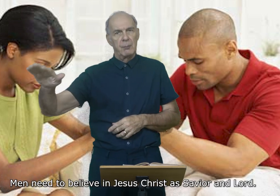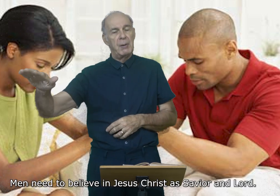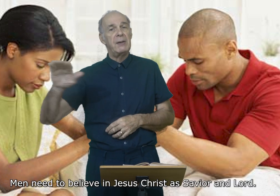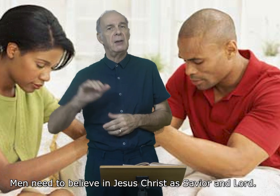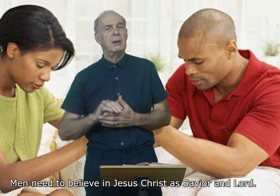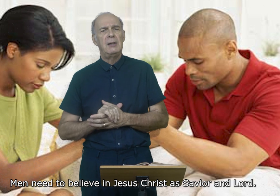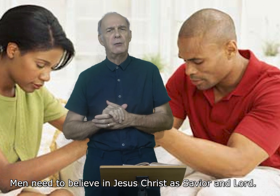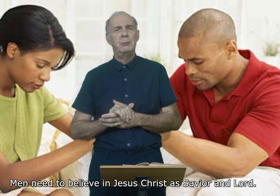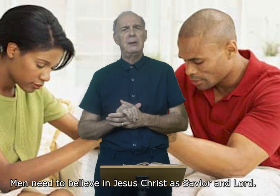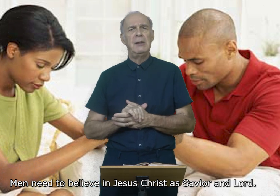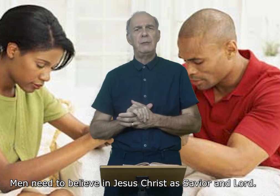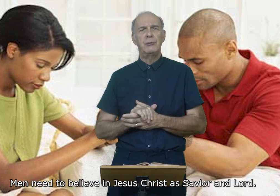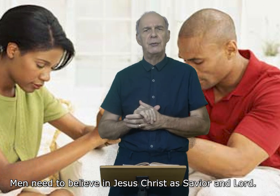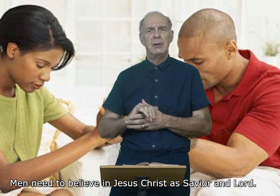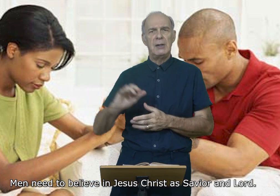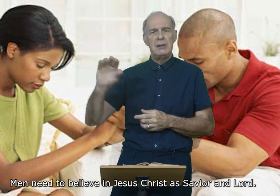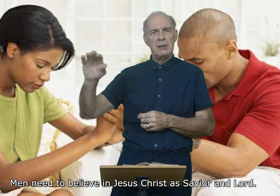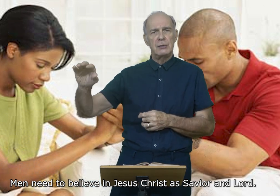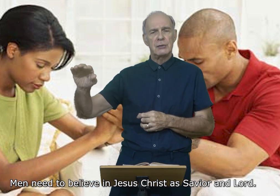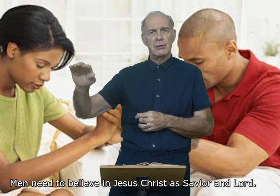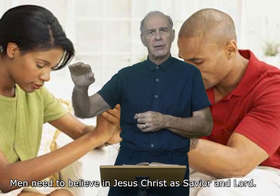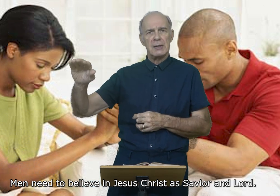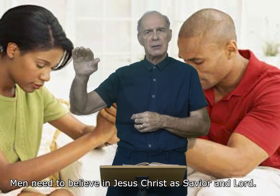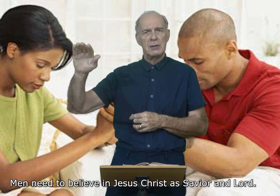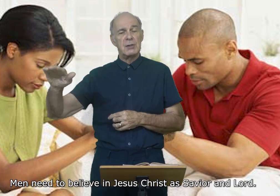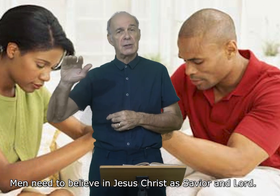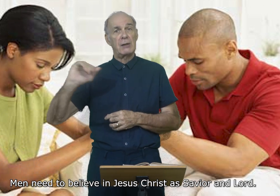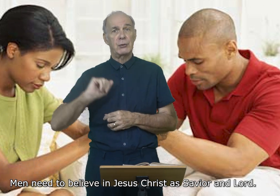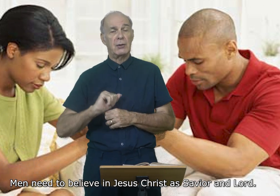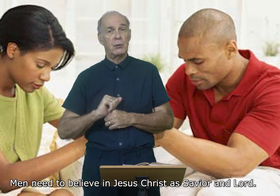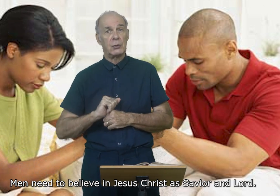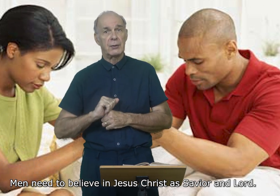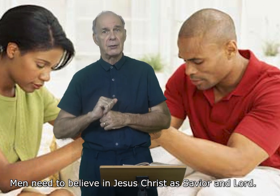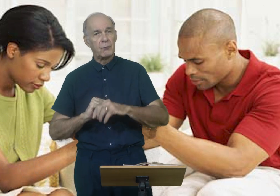Men need to believe in Jesus Christ as Savior and Lord.